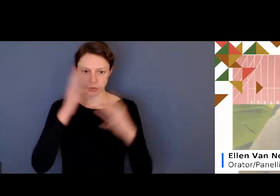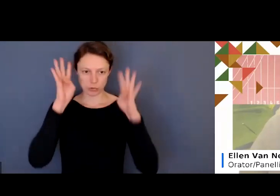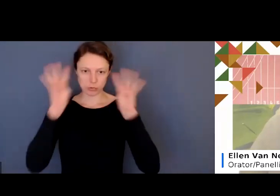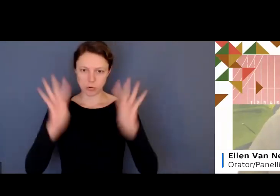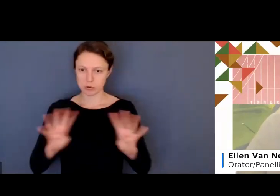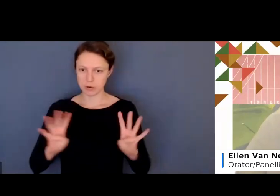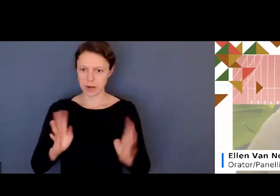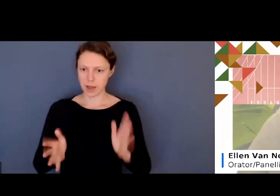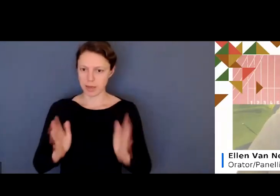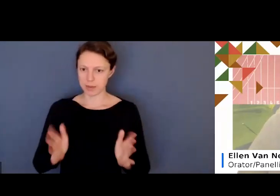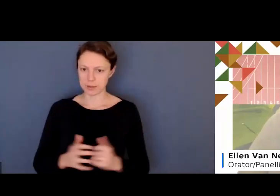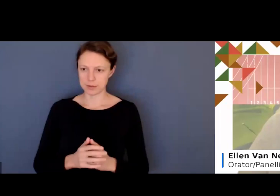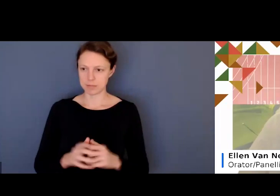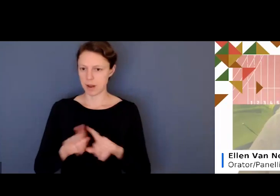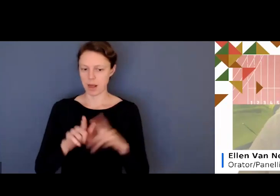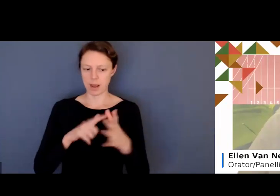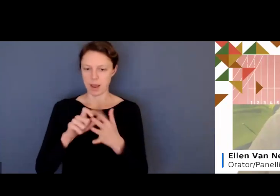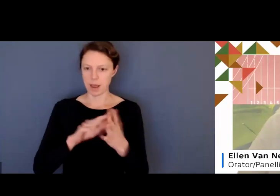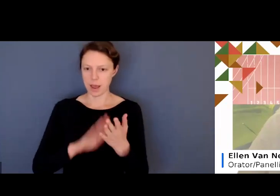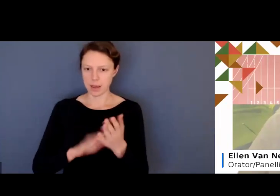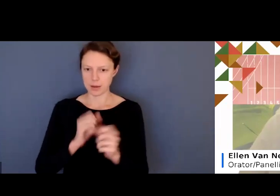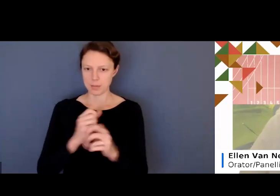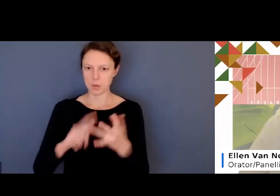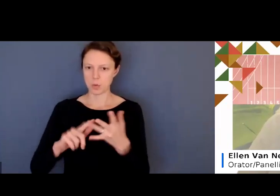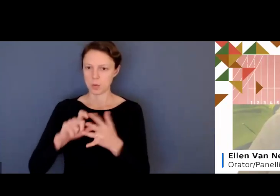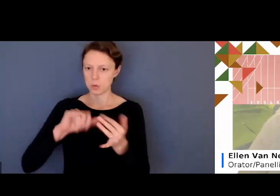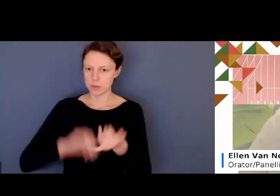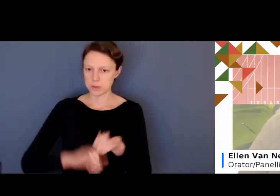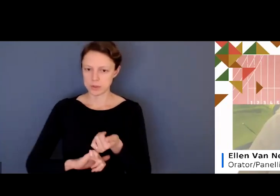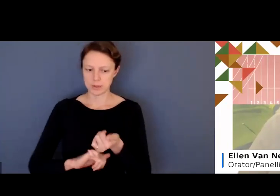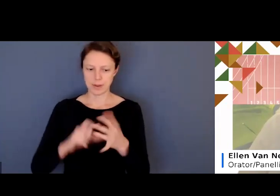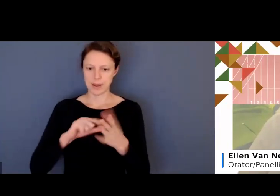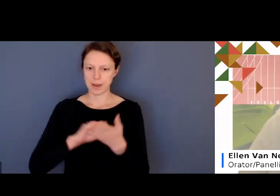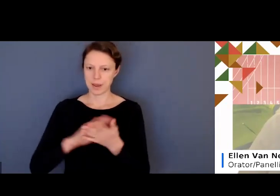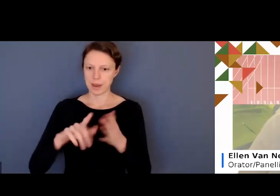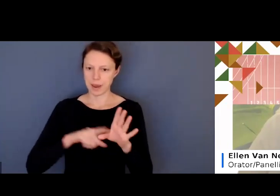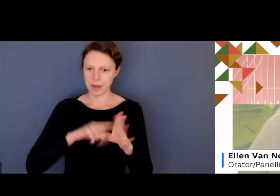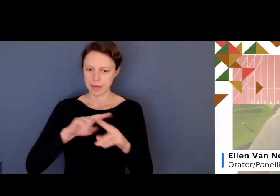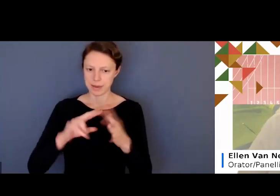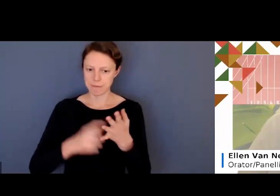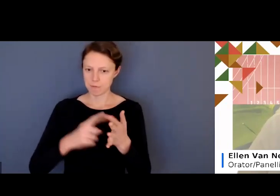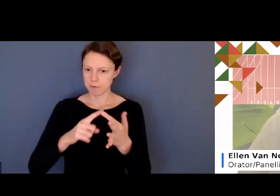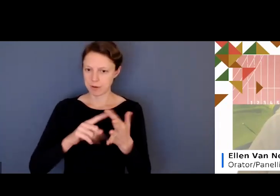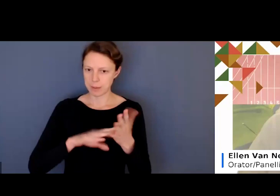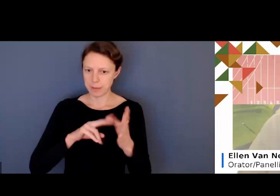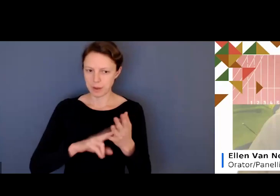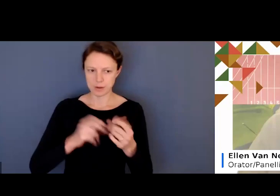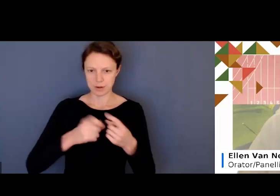without Adam Goodes, without Cathy Freeman and many others?